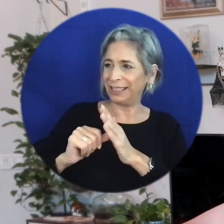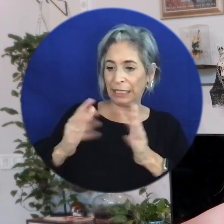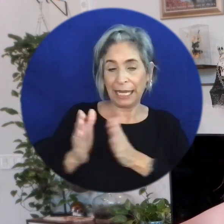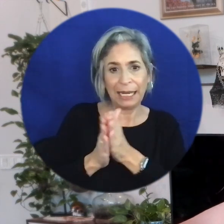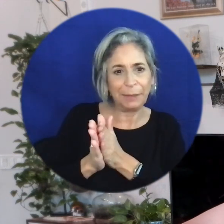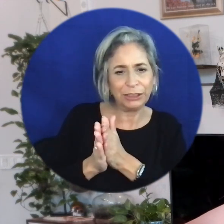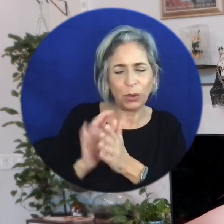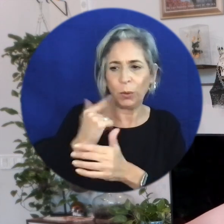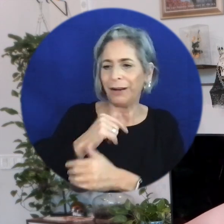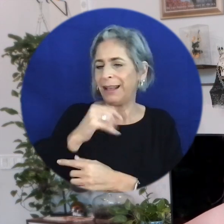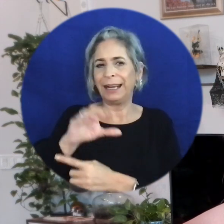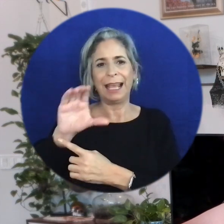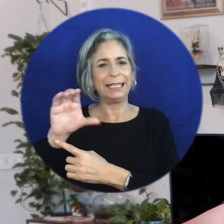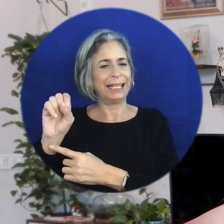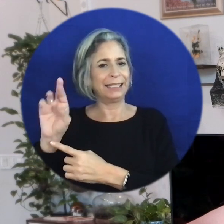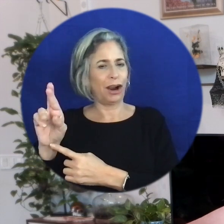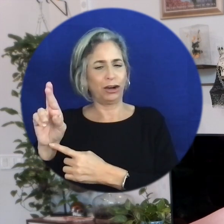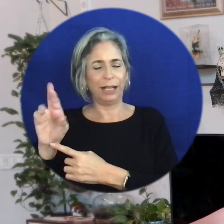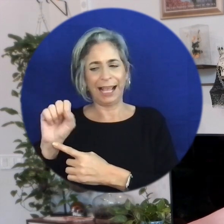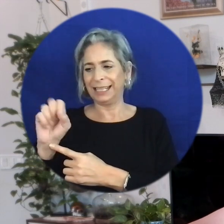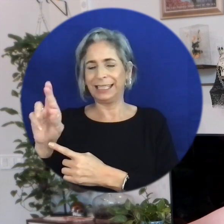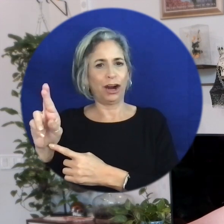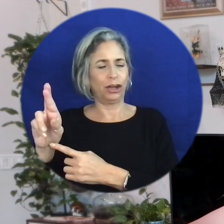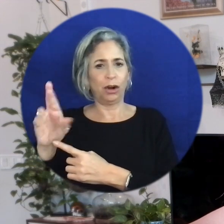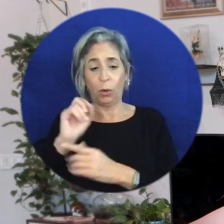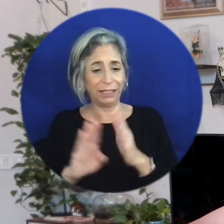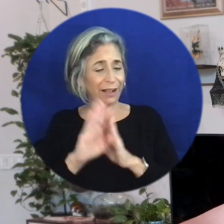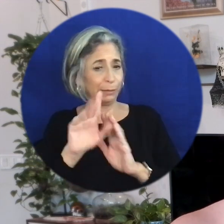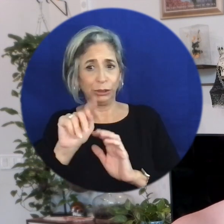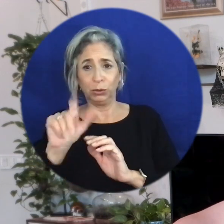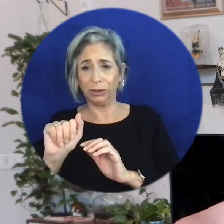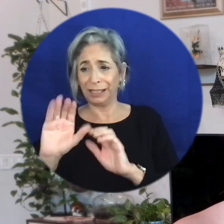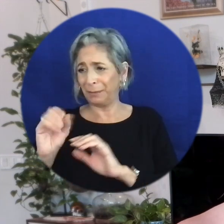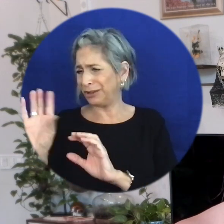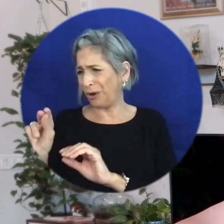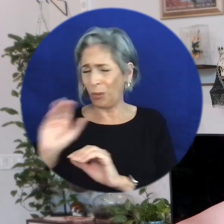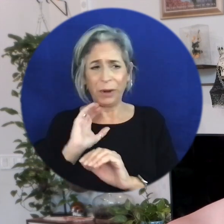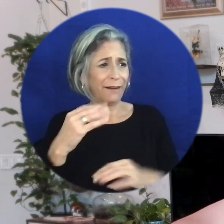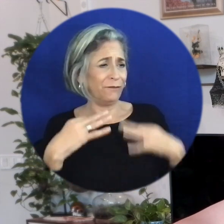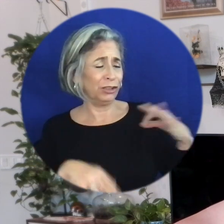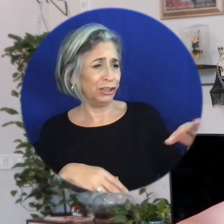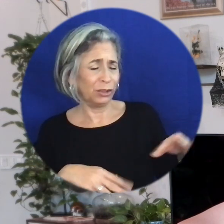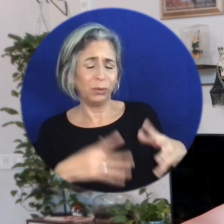at the end of the day we're not an SSR focused company or a dev tools company. We're a furniture company, and even though we could fight